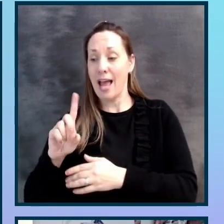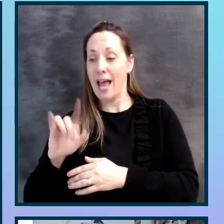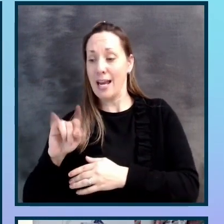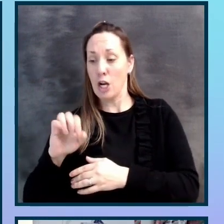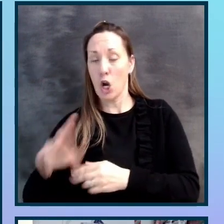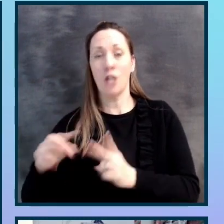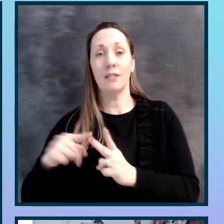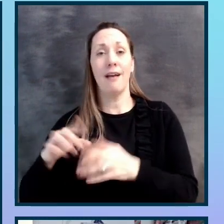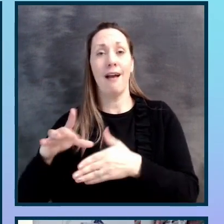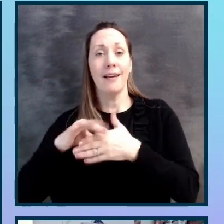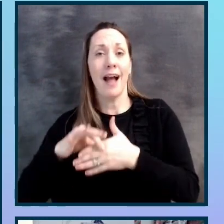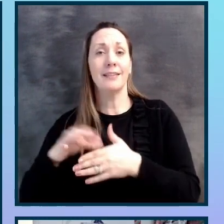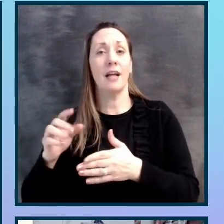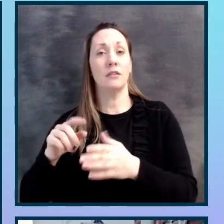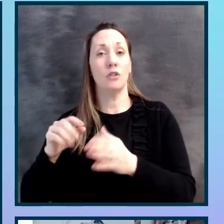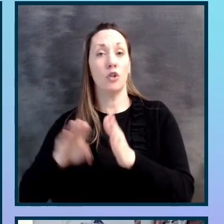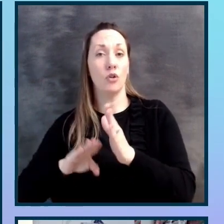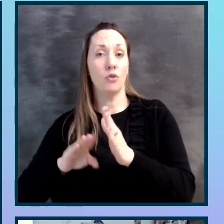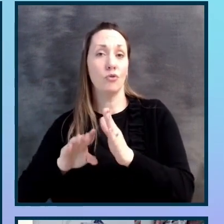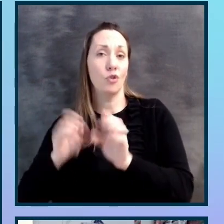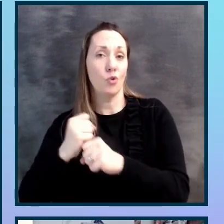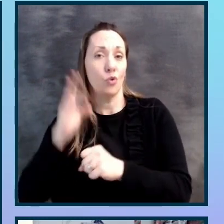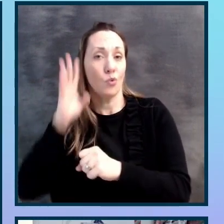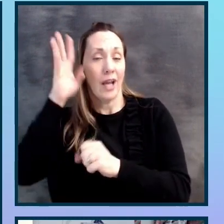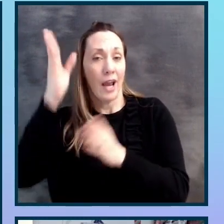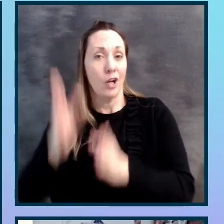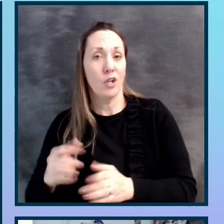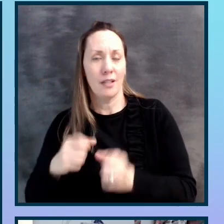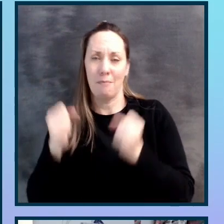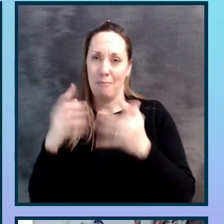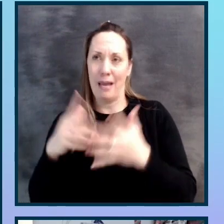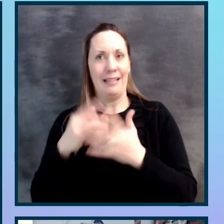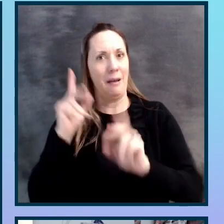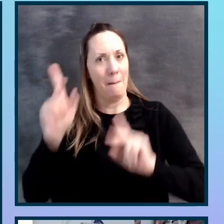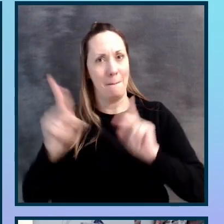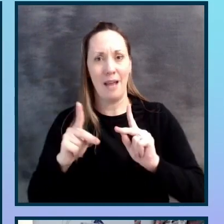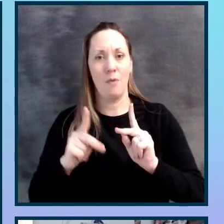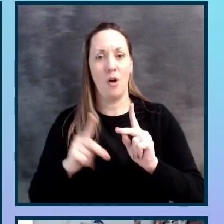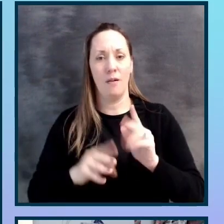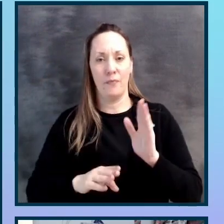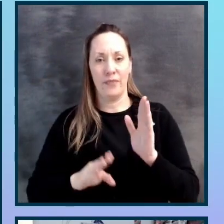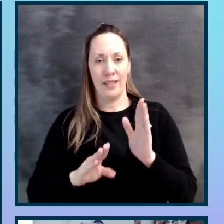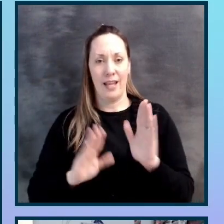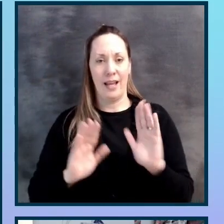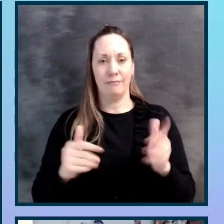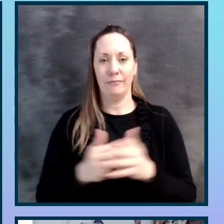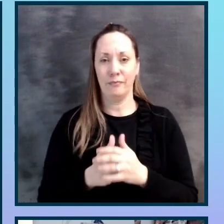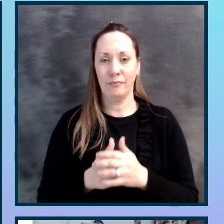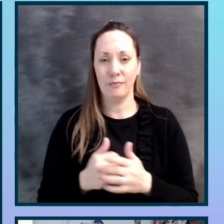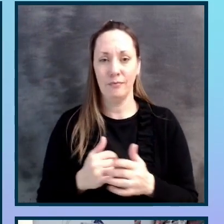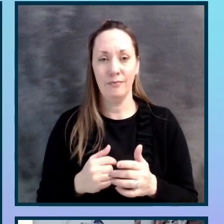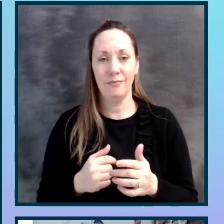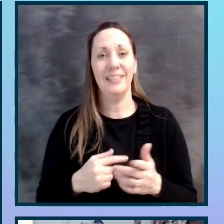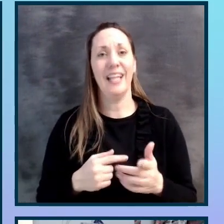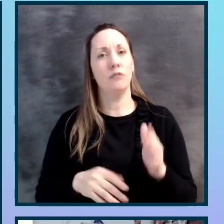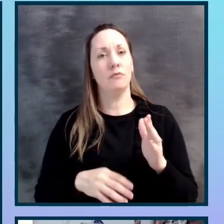and so many more individuals dedicated to living our why each and every day. What is our why, you may ask?